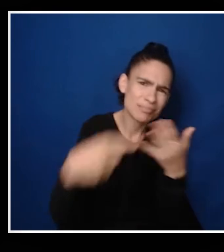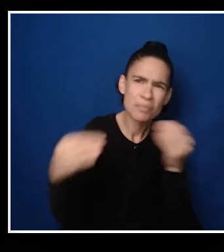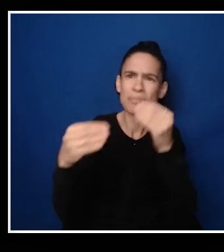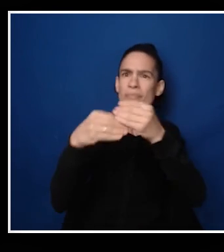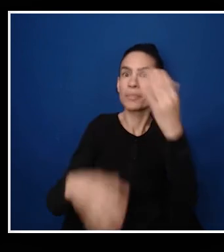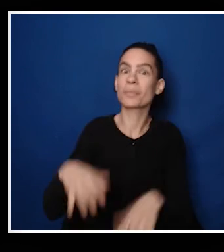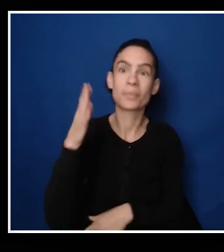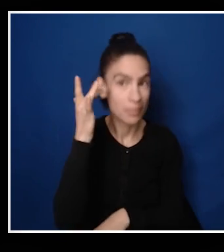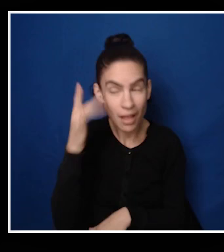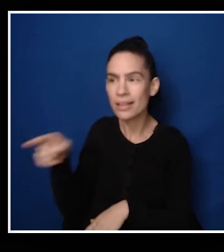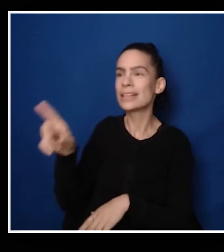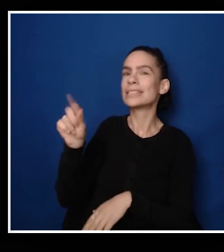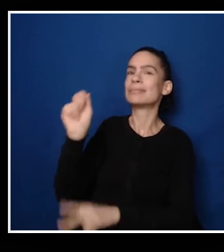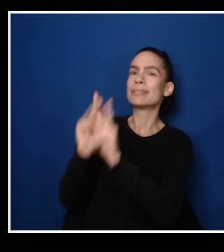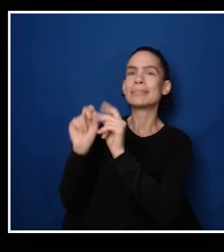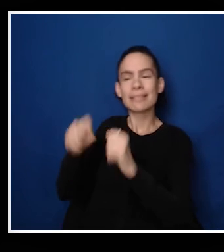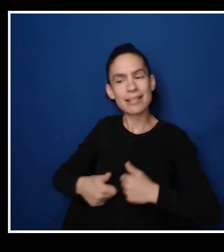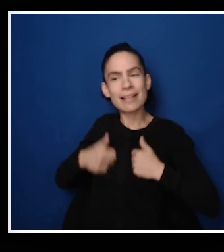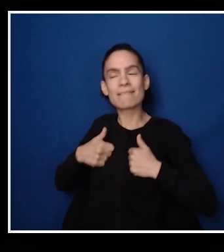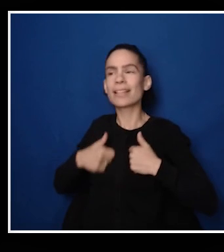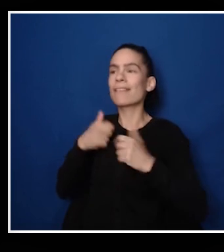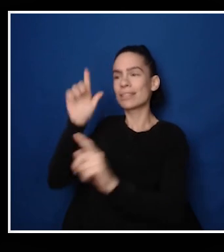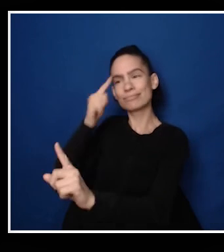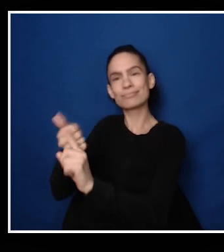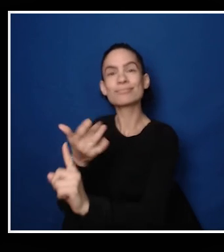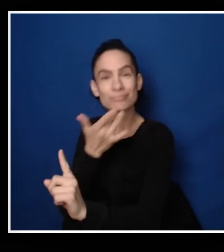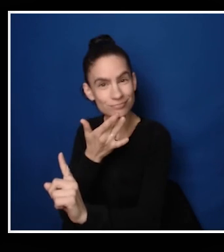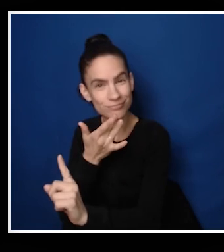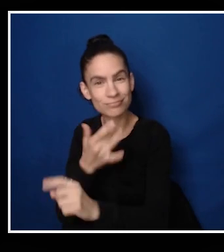P&As do all this and more, so that people with disabilities can live the lives they want.